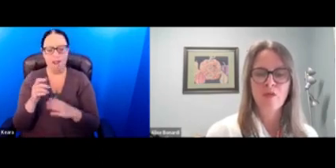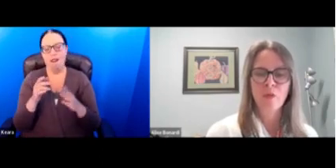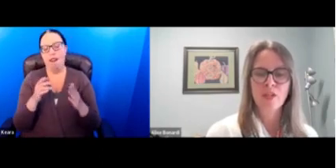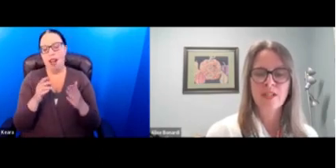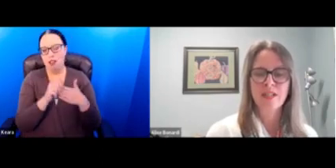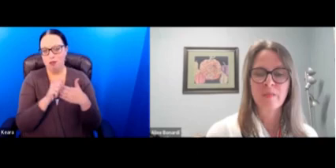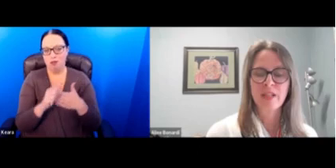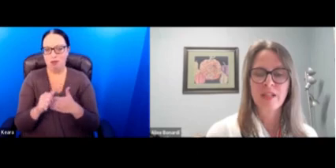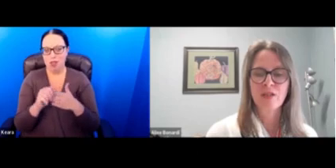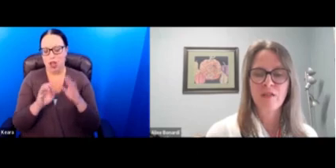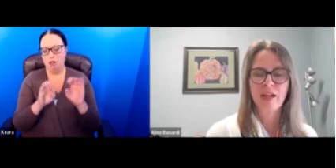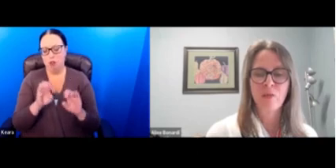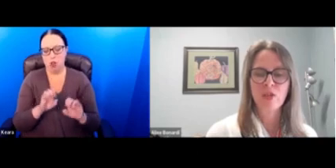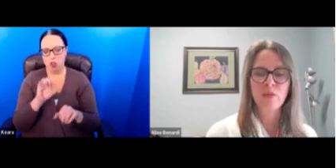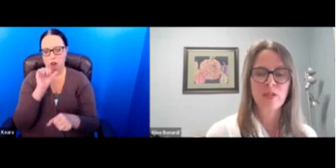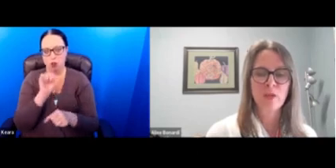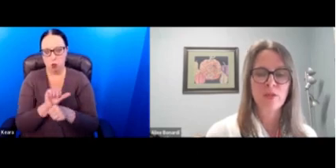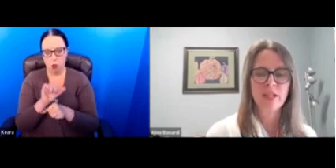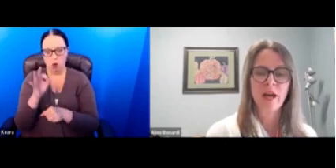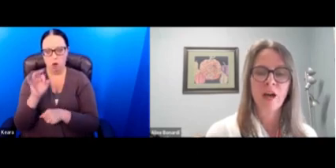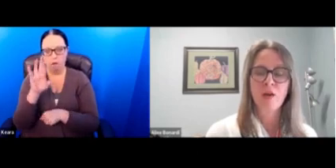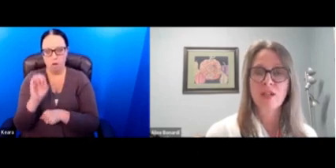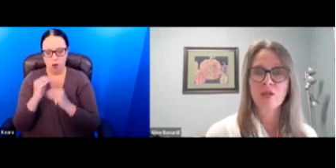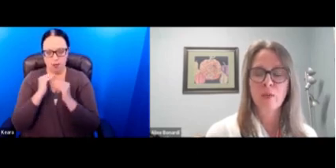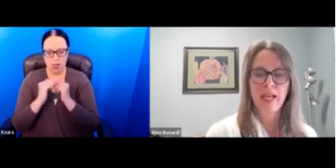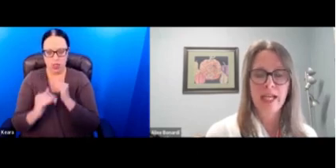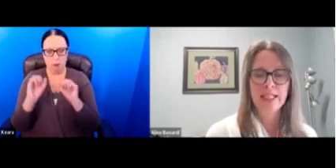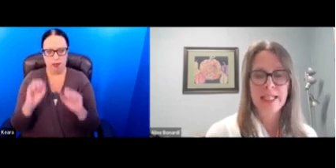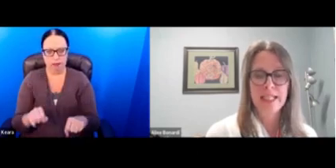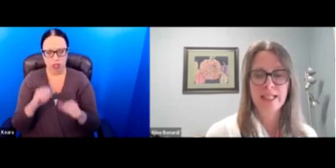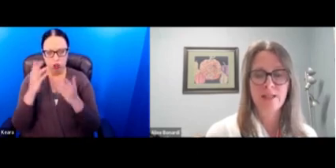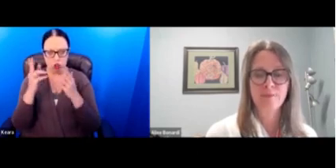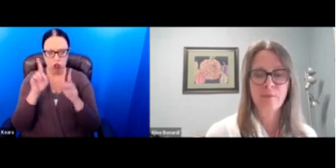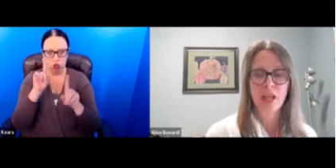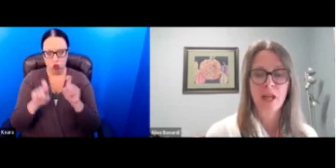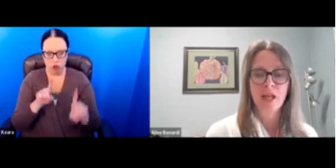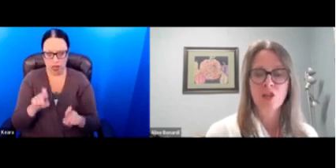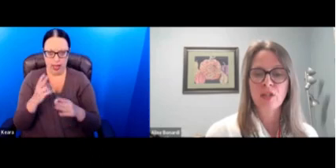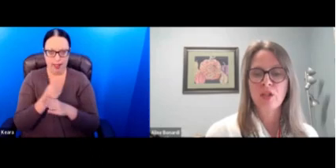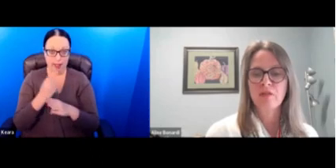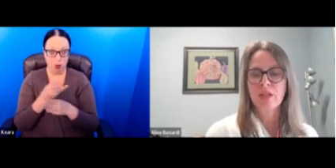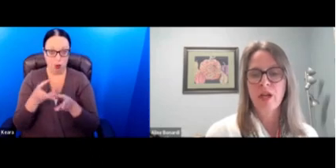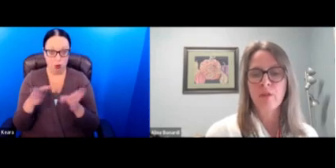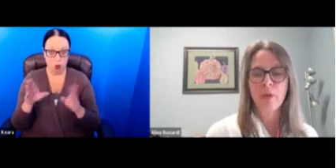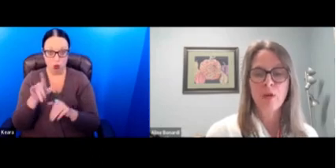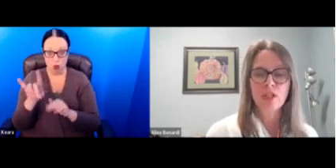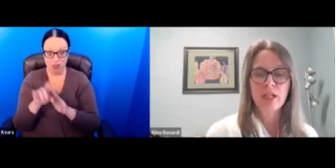workforce stability survey, which was used across 28 states. She served as a Malcolm Baldrige